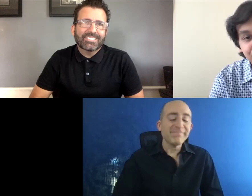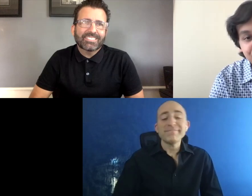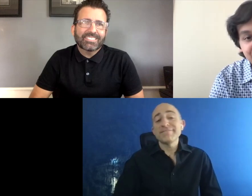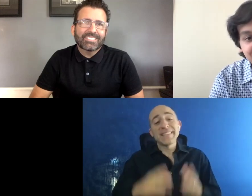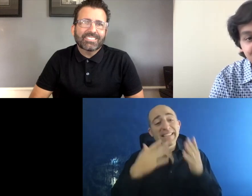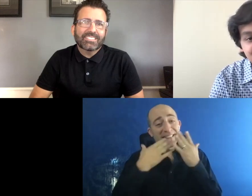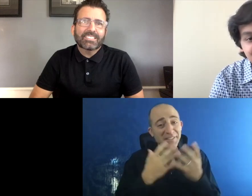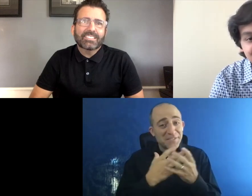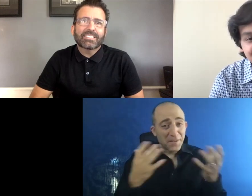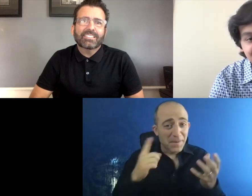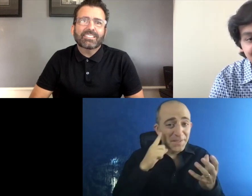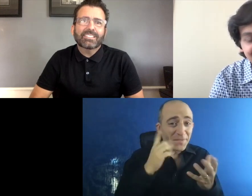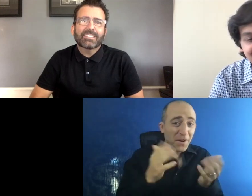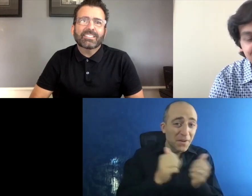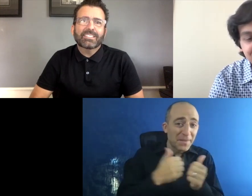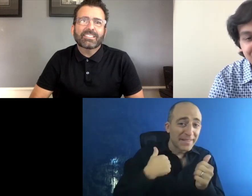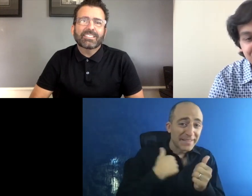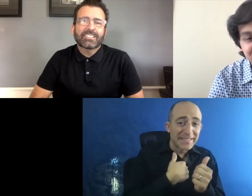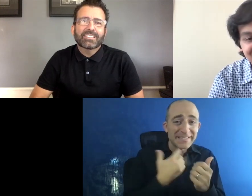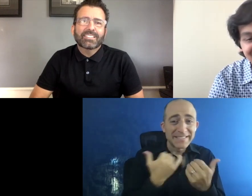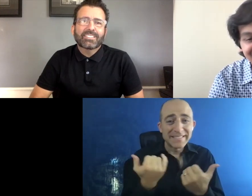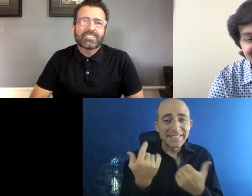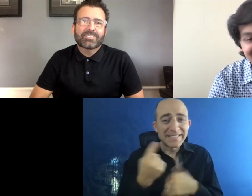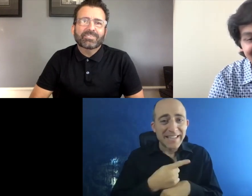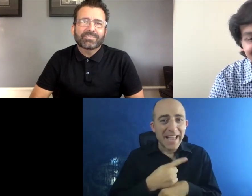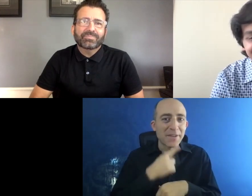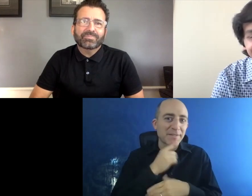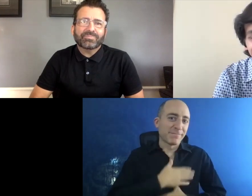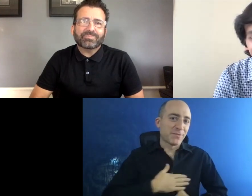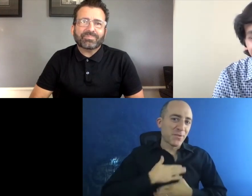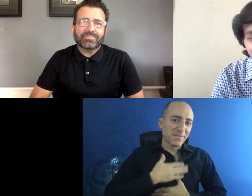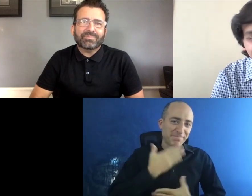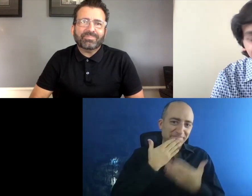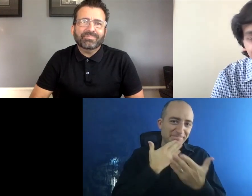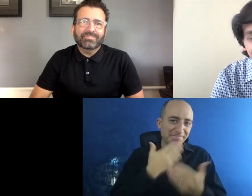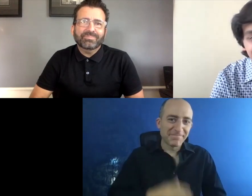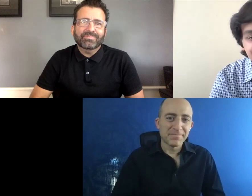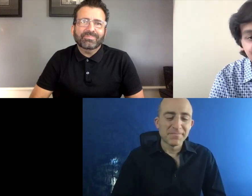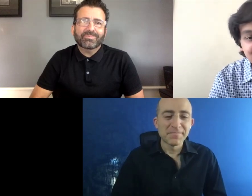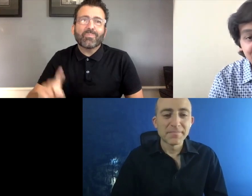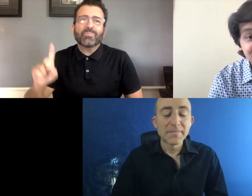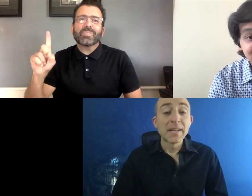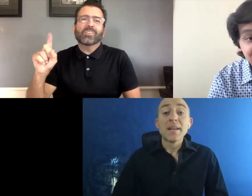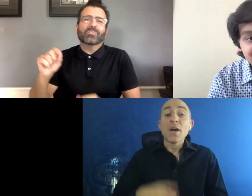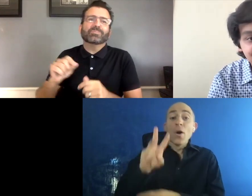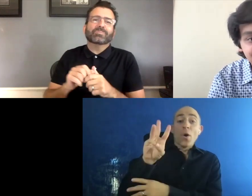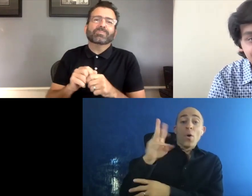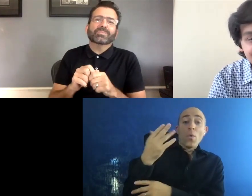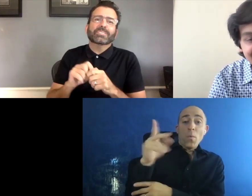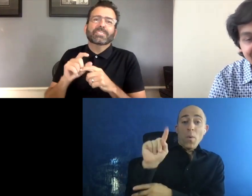me today Mr Maucere. It's been a pleasure. What? is currently on the film festival circuit and has